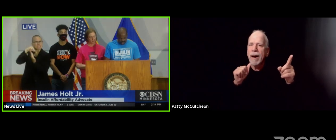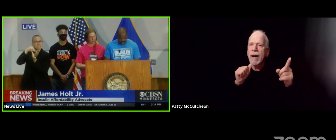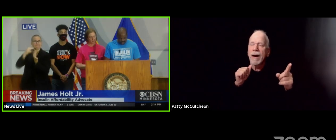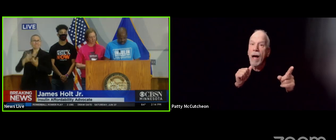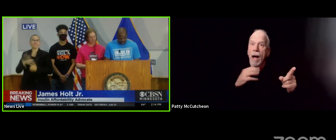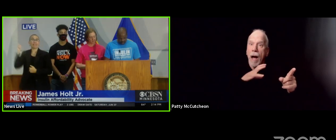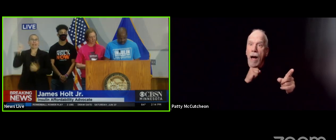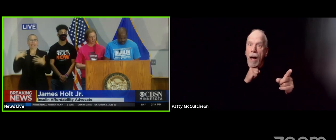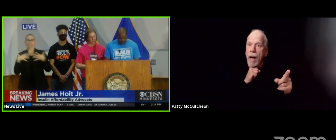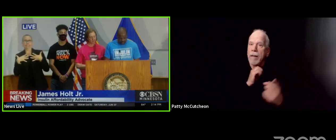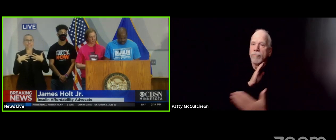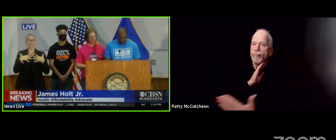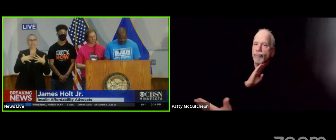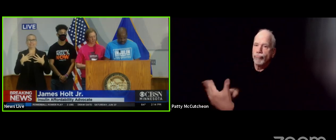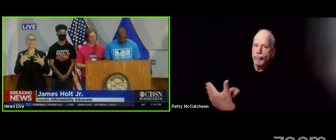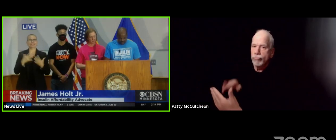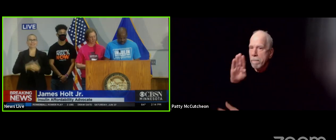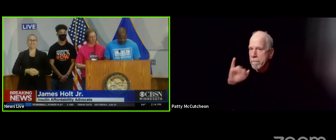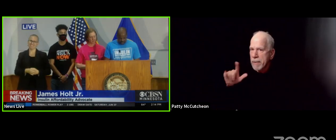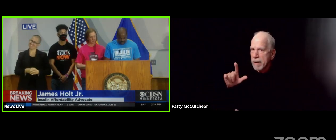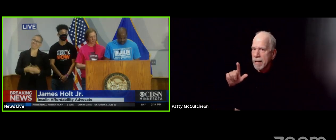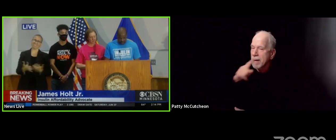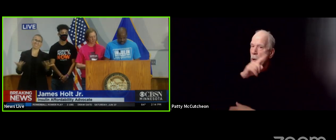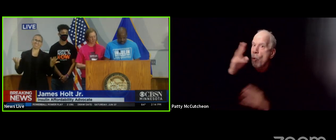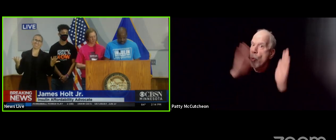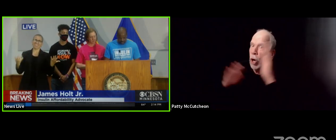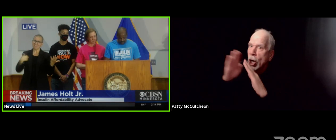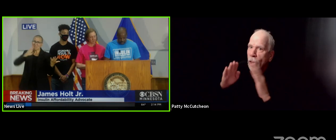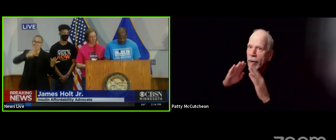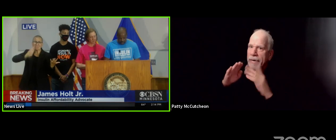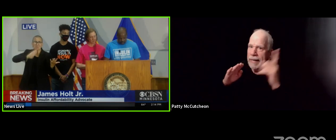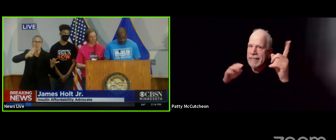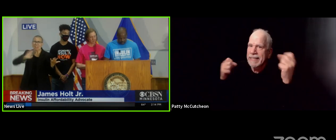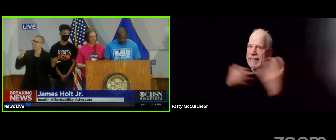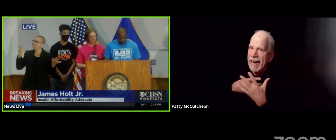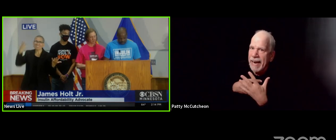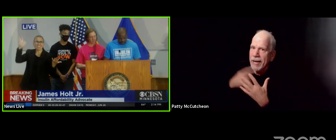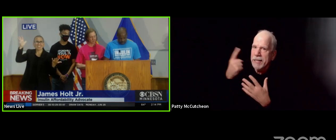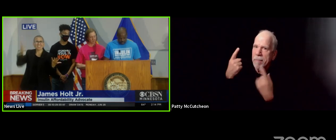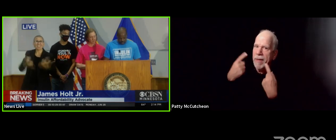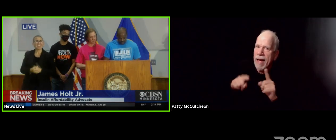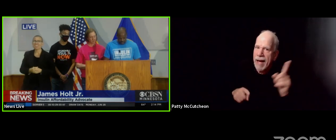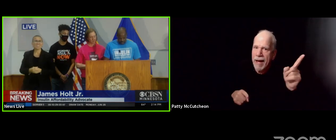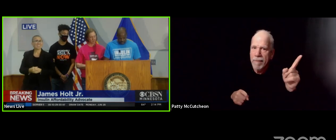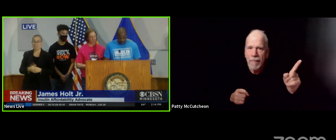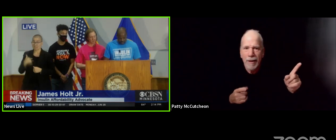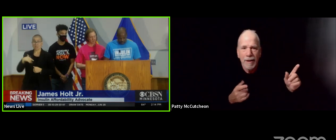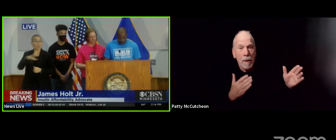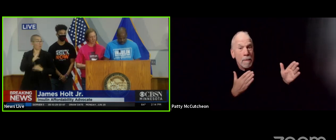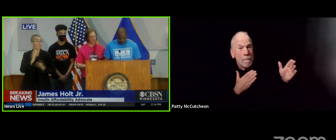THIS DEVELOPMENT IS AN UNDERSTATEMENT. FRANKLY, MY FAMILY'S OUTRAGED. THE MINNESOTA INSULIN FOR ALL